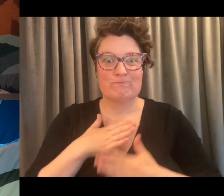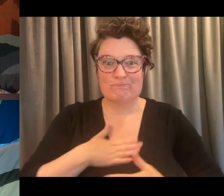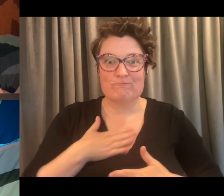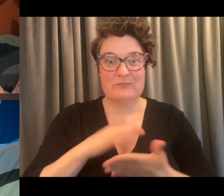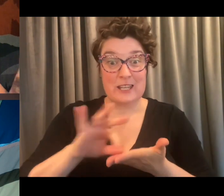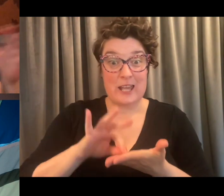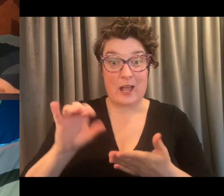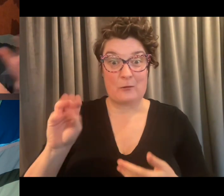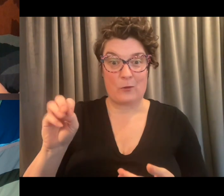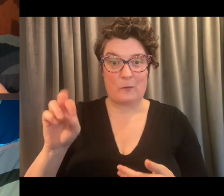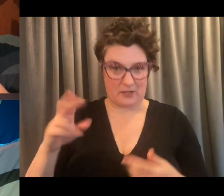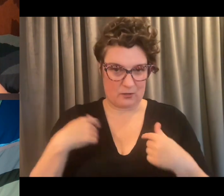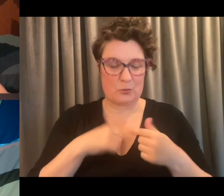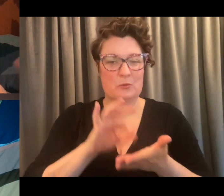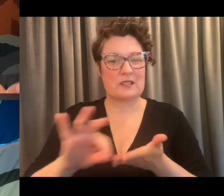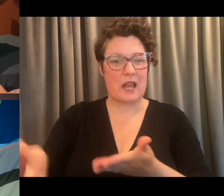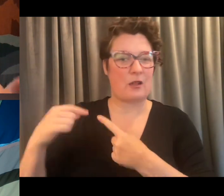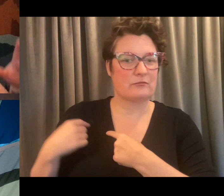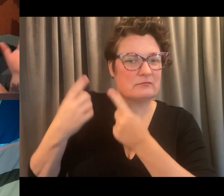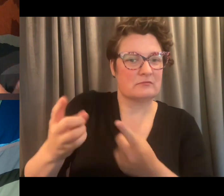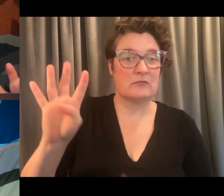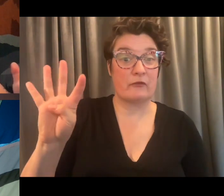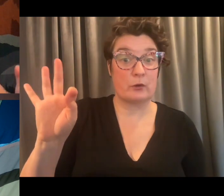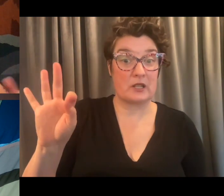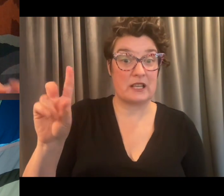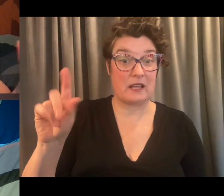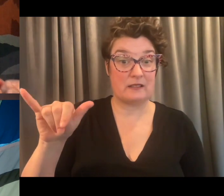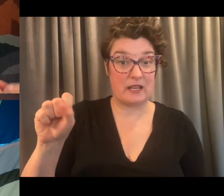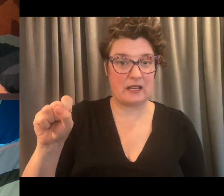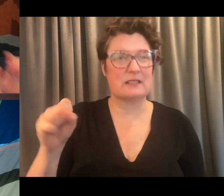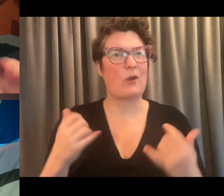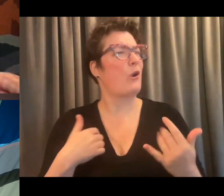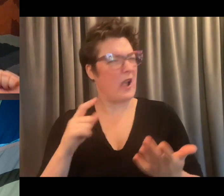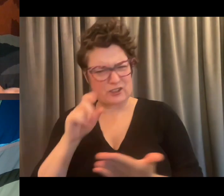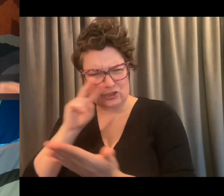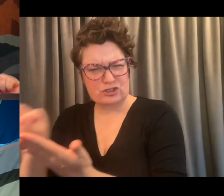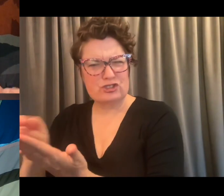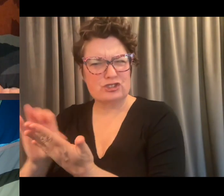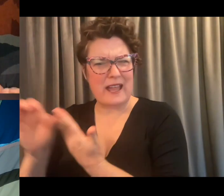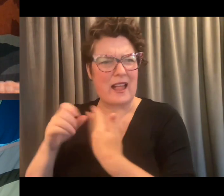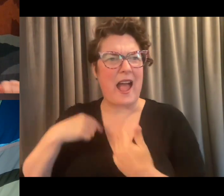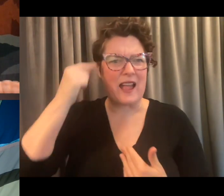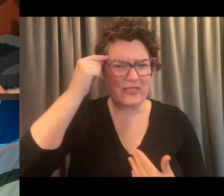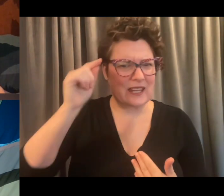been counting for 49 days and we get to, oh, I should have checked, I think it's the sixth day of Sivan.